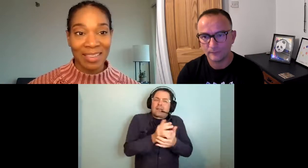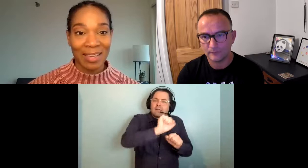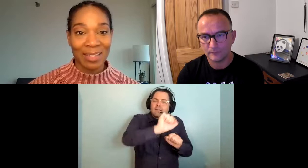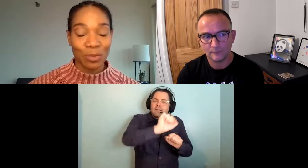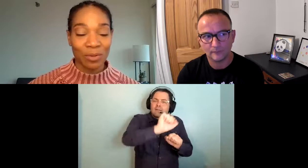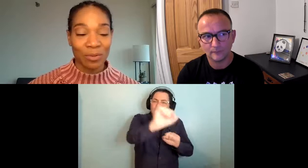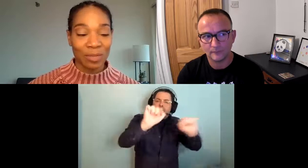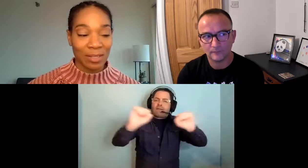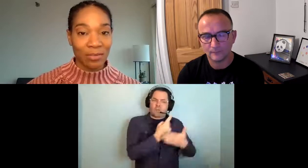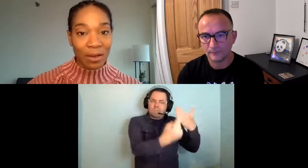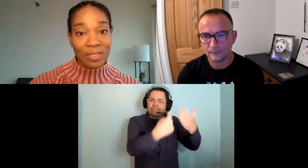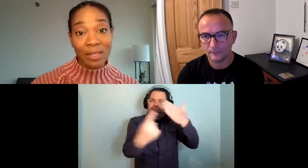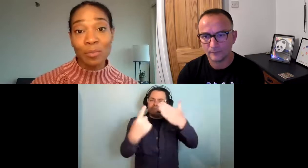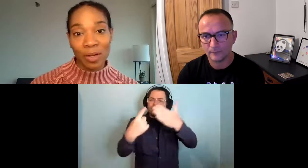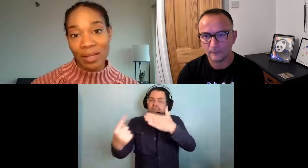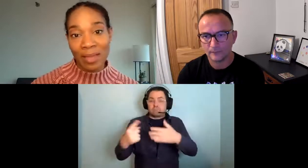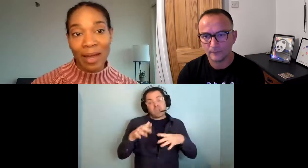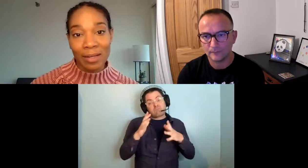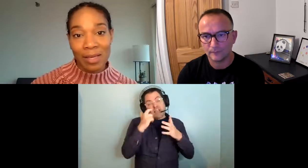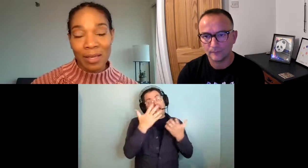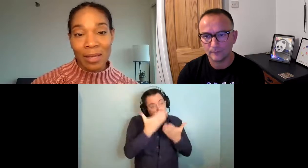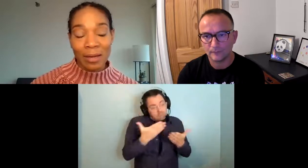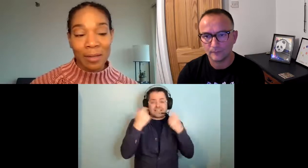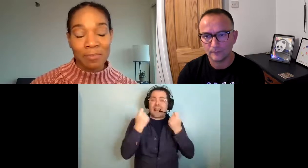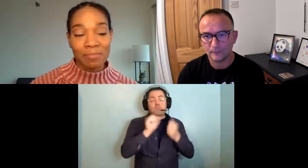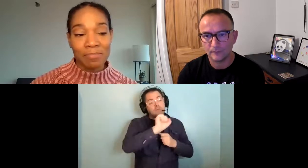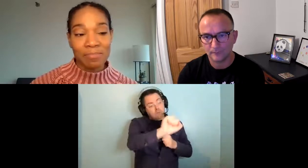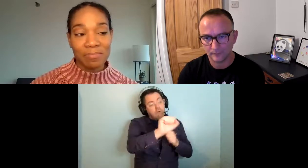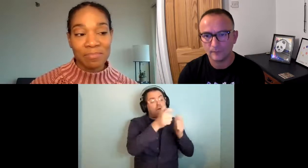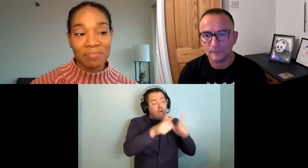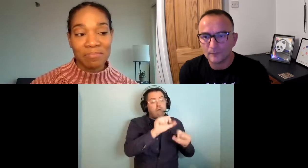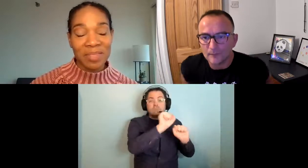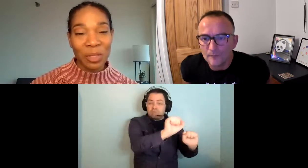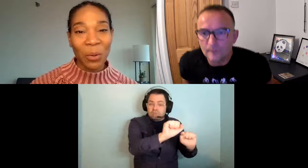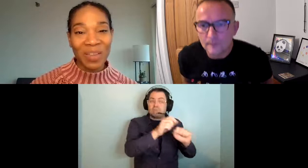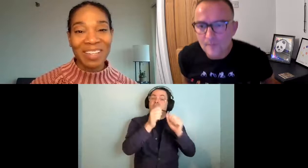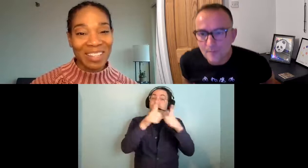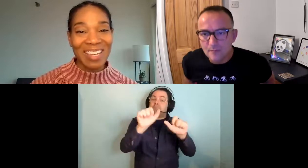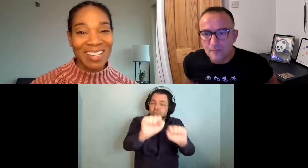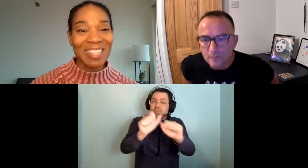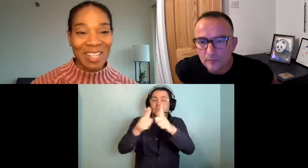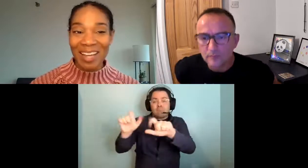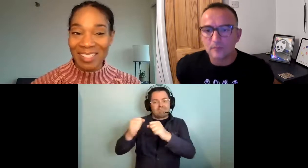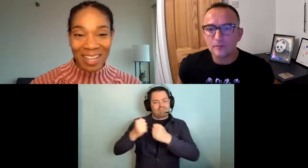Its so complex because it does not fit neatly into a box of understanding.